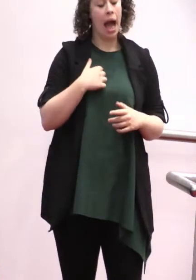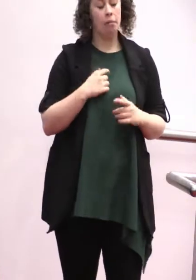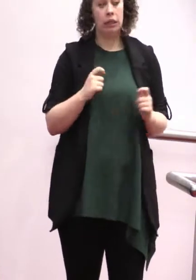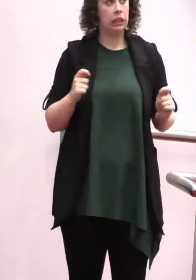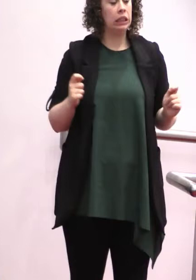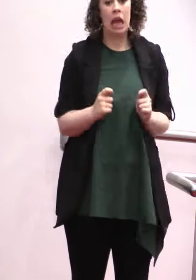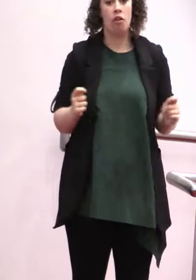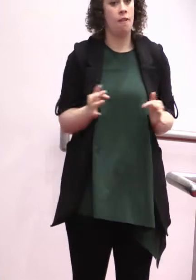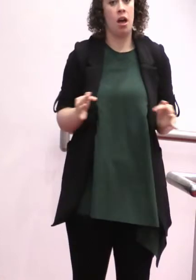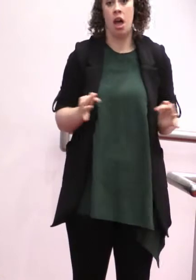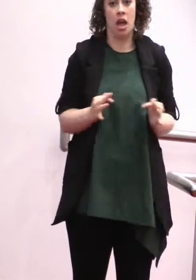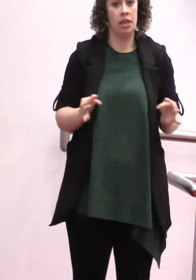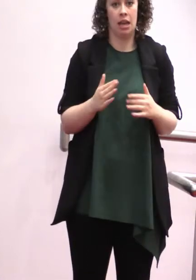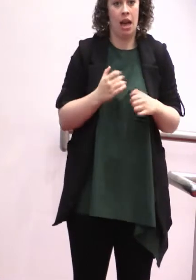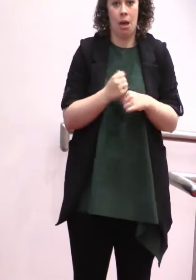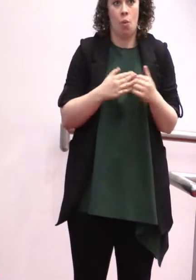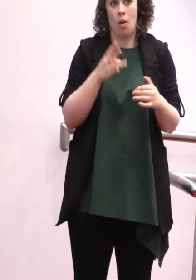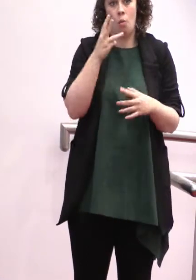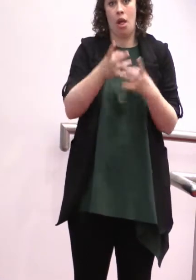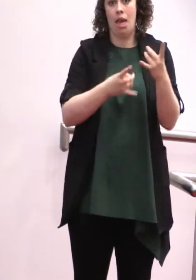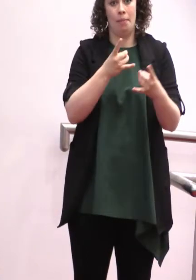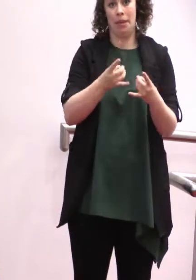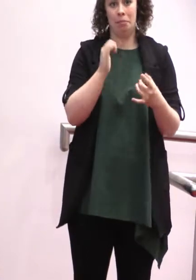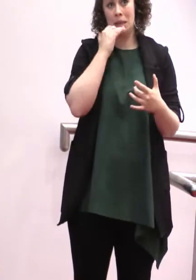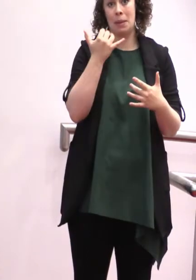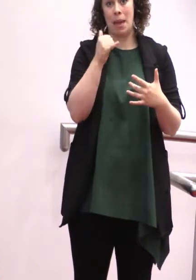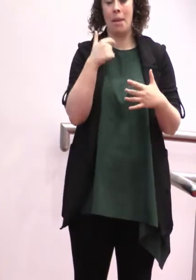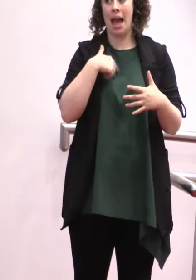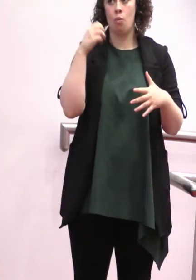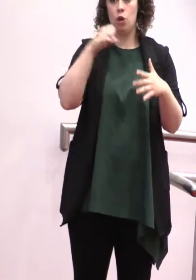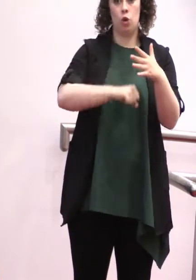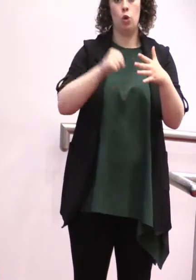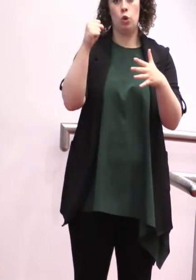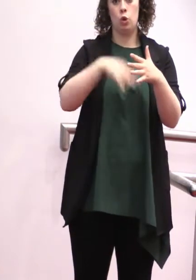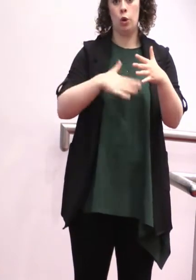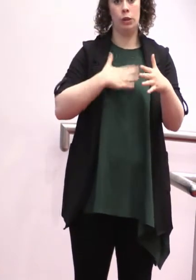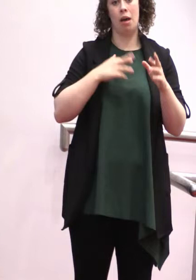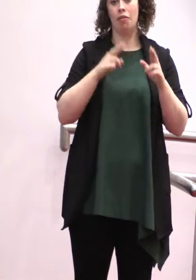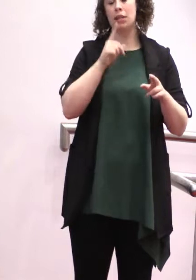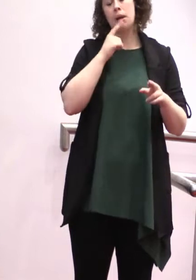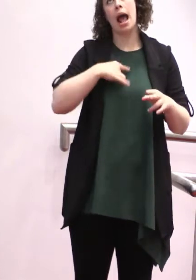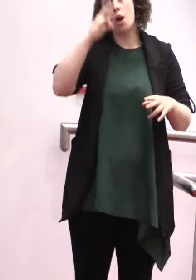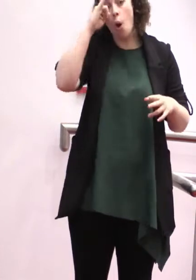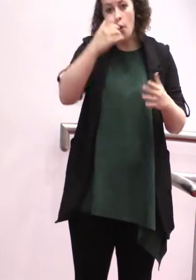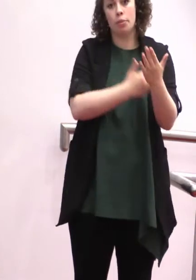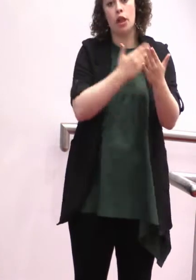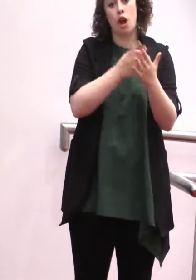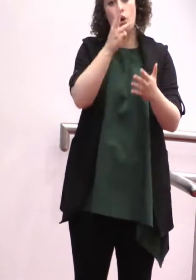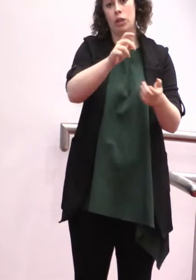about what is going to happen. But I truly hope this outcome won't be a child. There's a lot I don't have time to tell you.